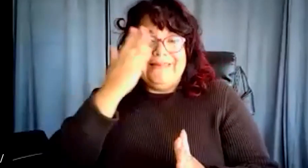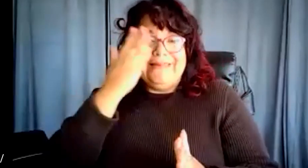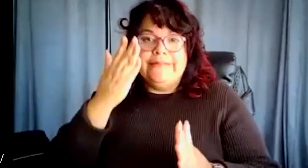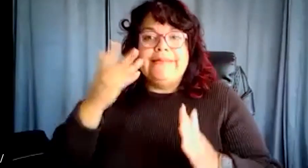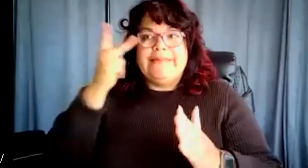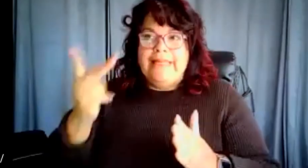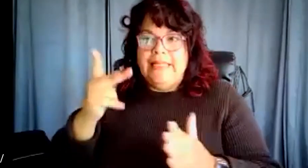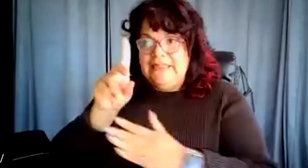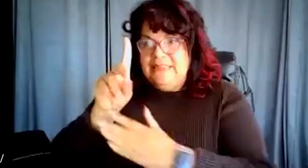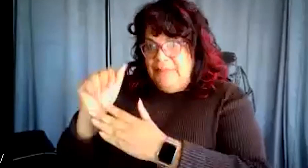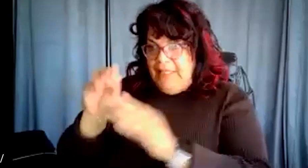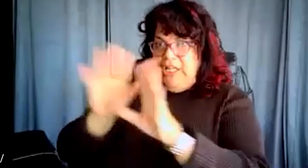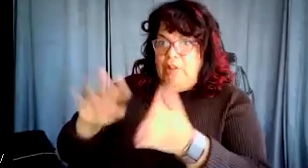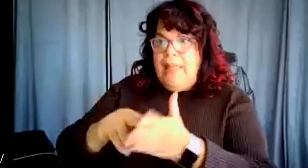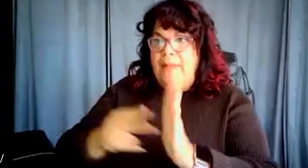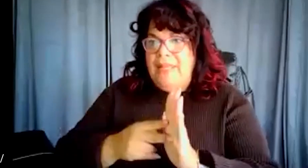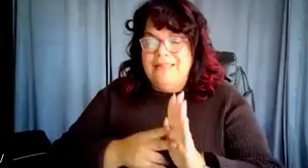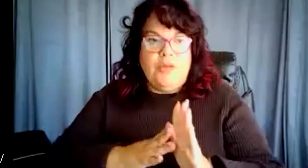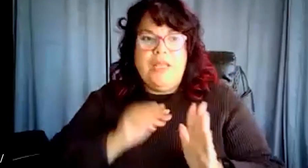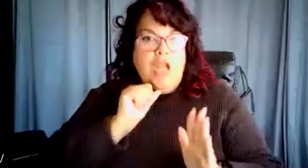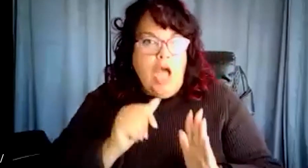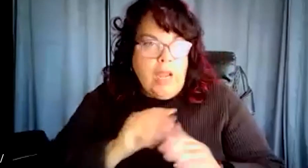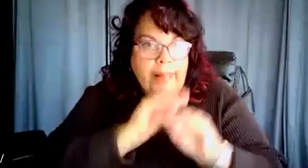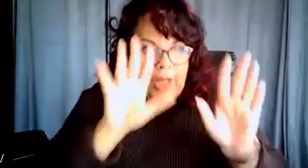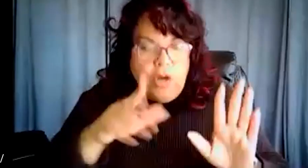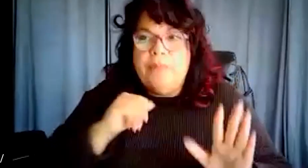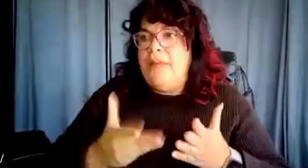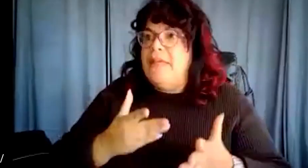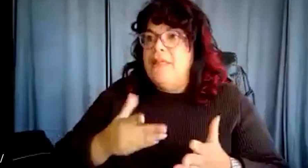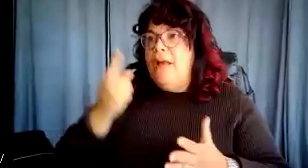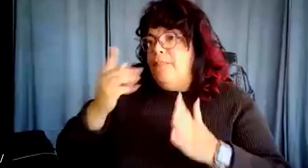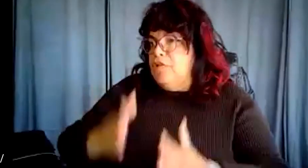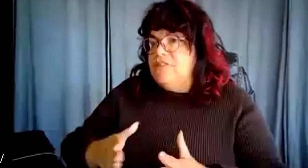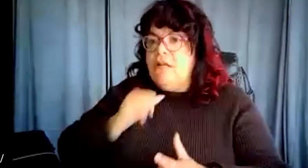It can be non-apparent. It can be something that we don't know about if somebody chooses not to disclose.